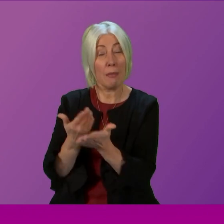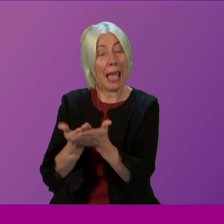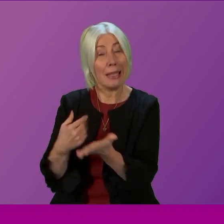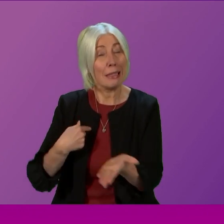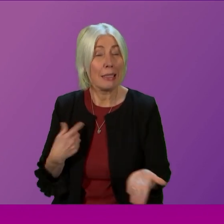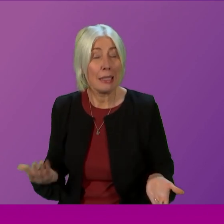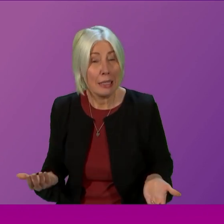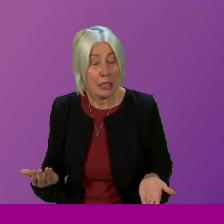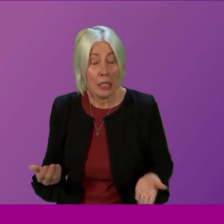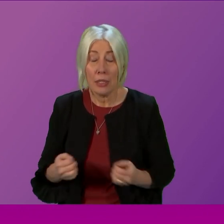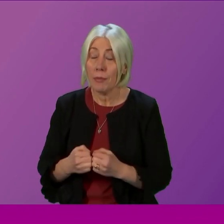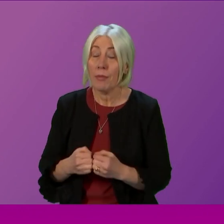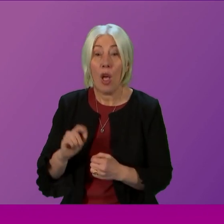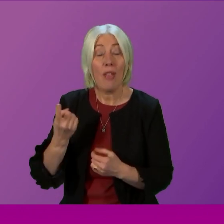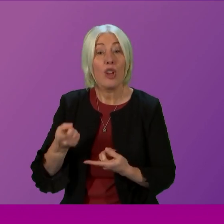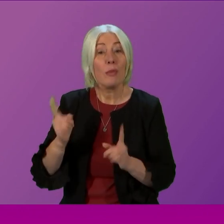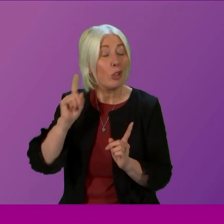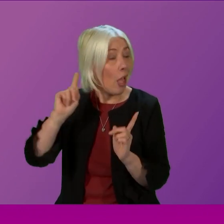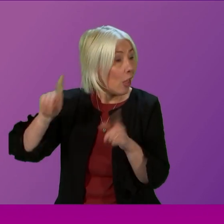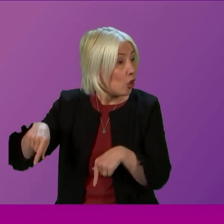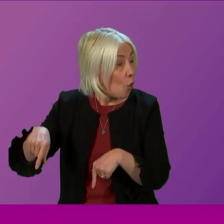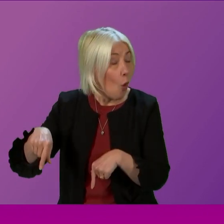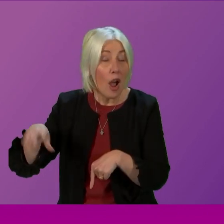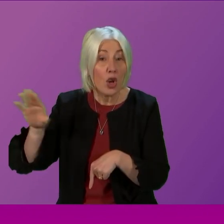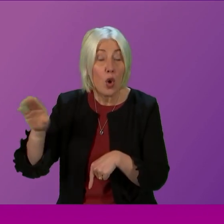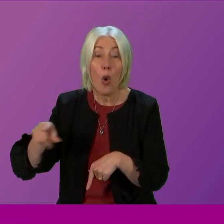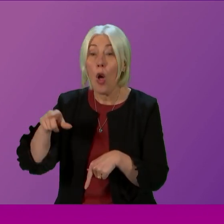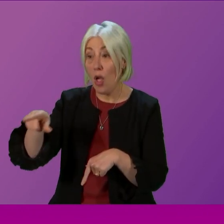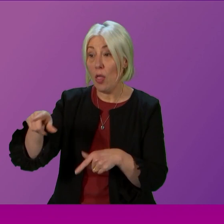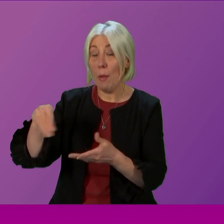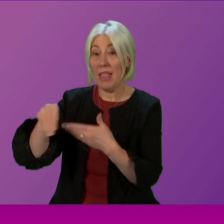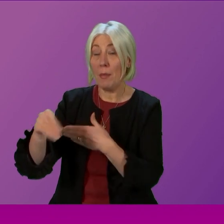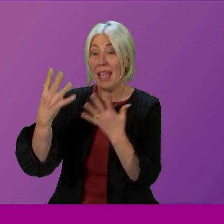The First Minister should not ignore the facts. Social